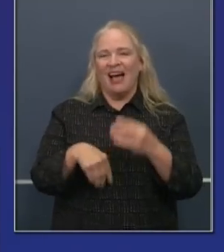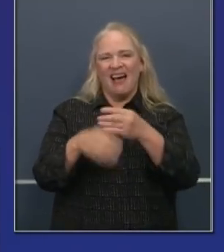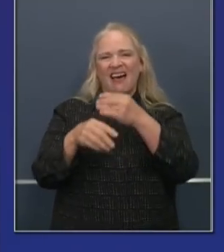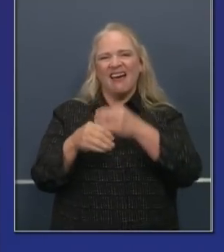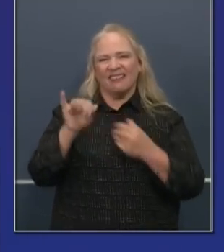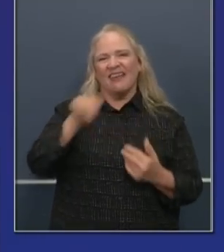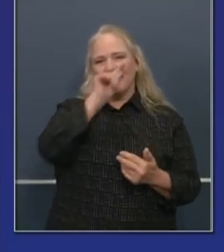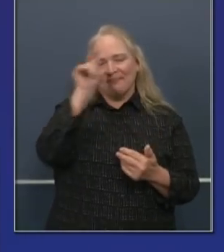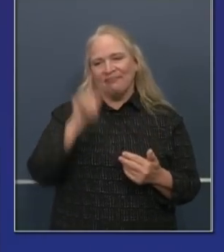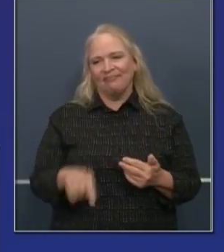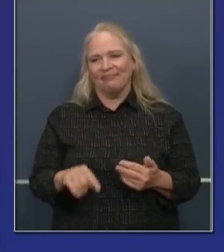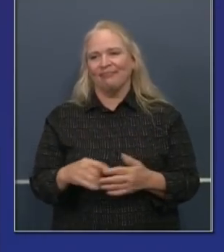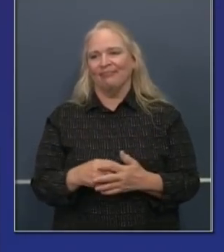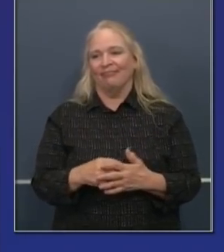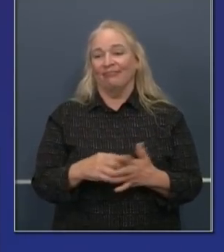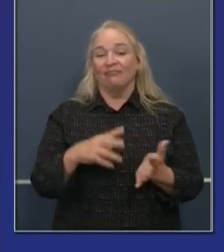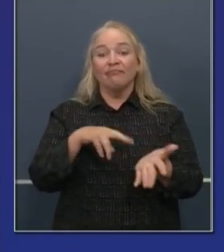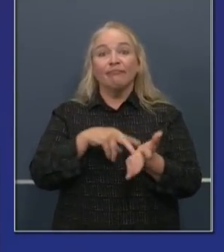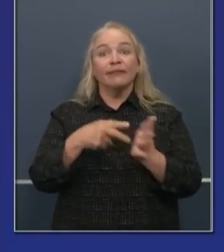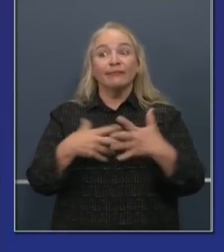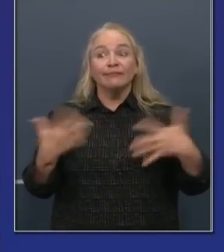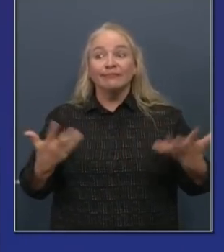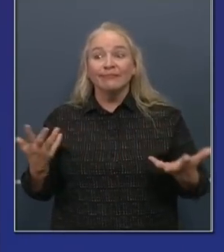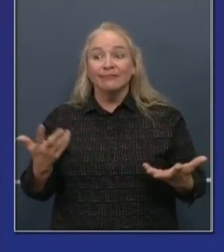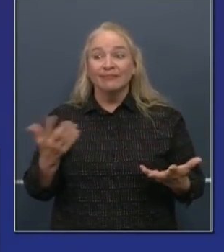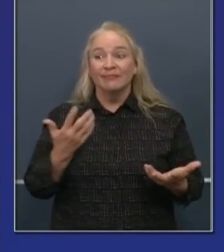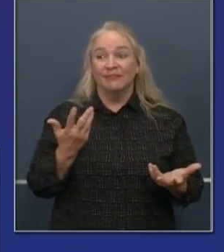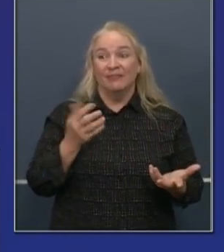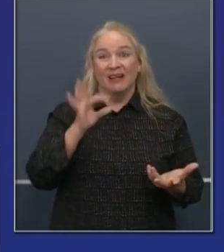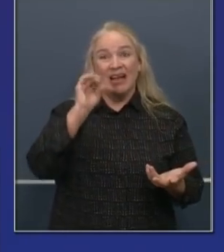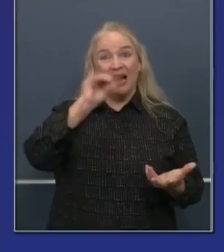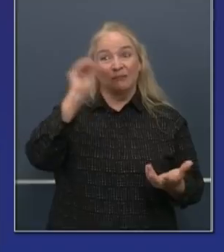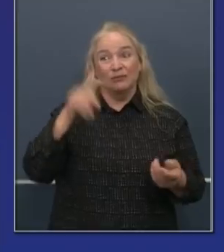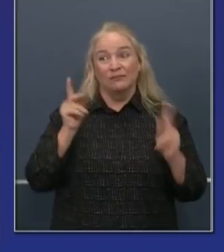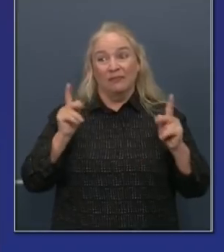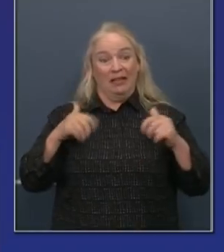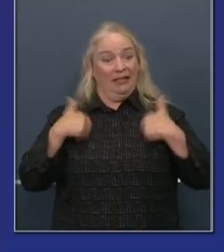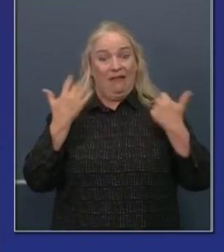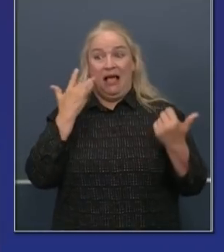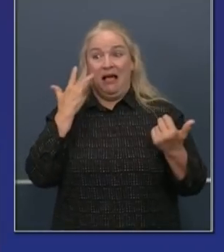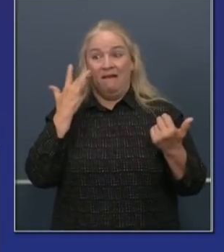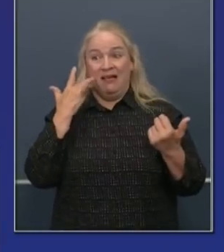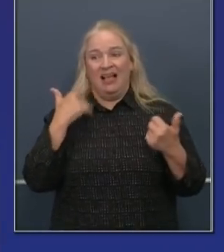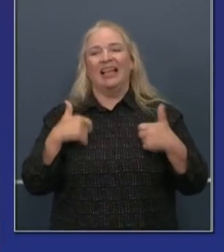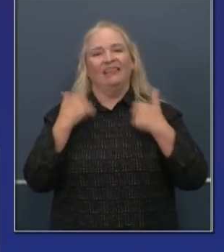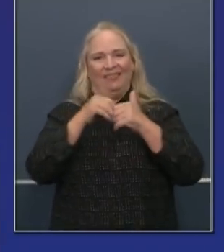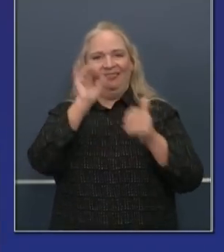ONTO OUR LIST, PLASTER COUNTY, SONOMA, SUTTER AND YUBA AND THESE COUNTIES IN TOTAL